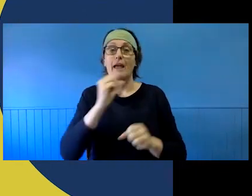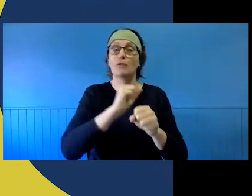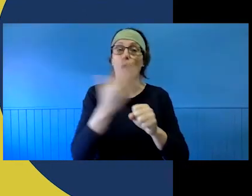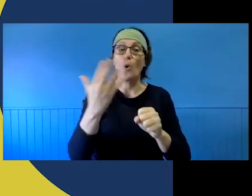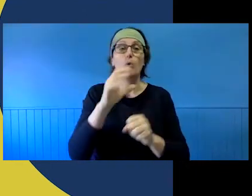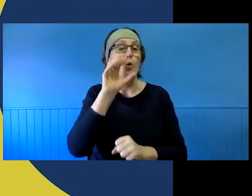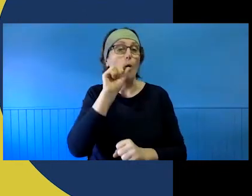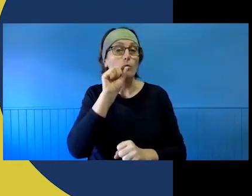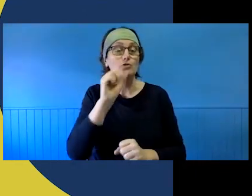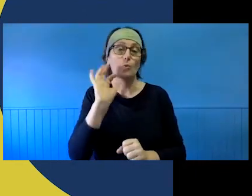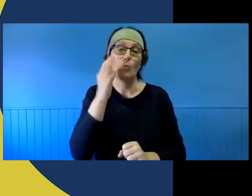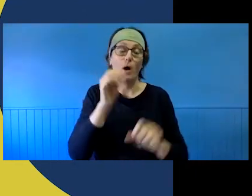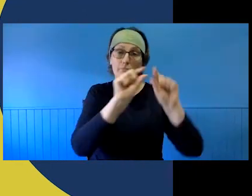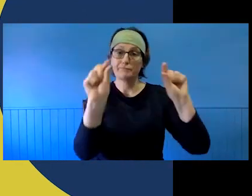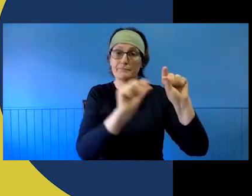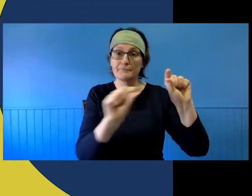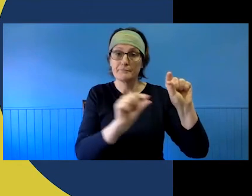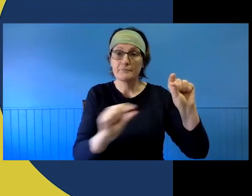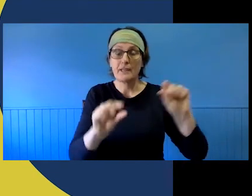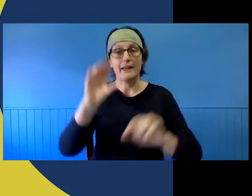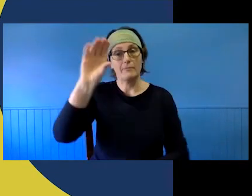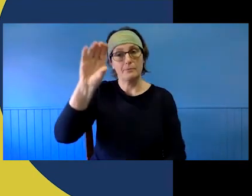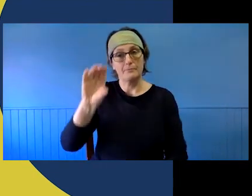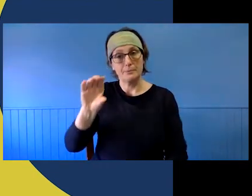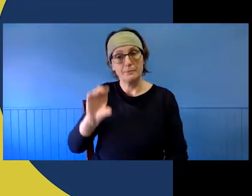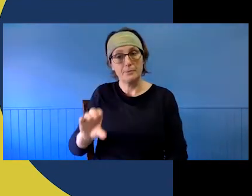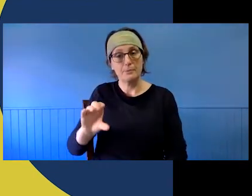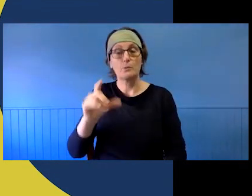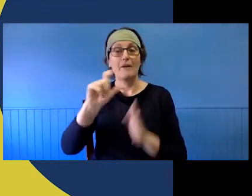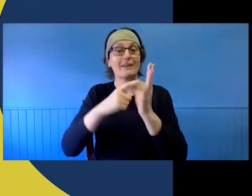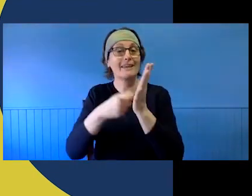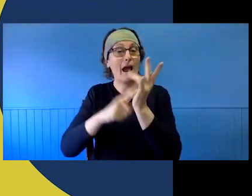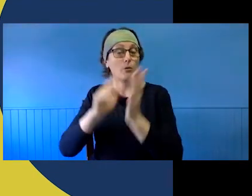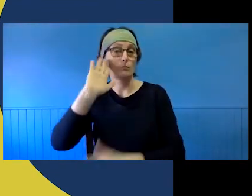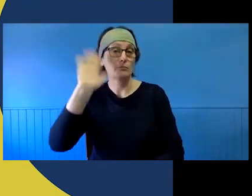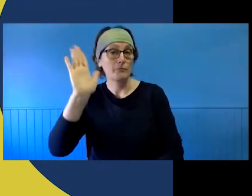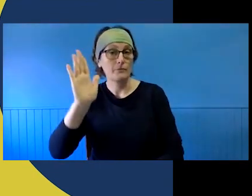and white text with video boxes with our guest speaker Carol and Auslan interpreter Chevoy.